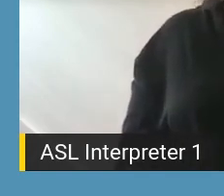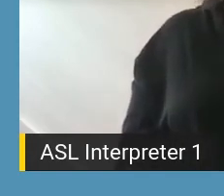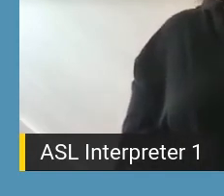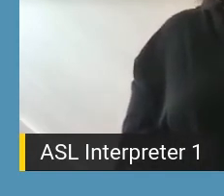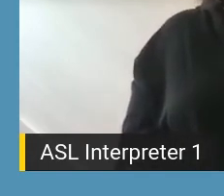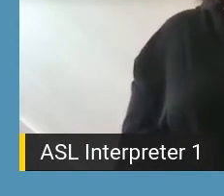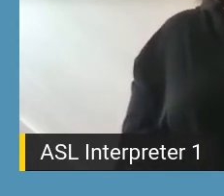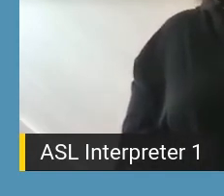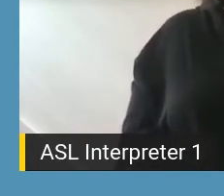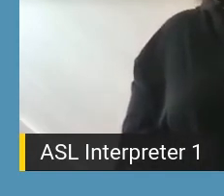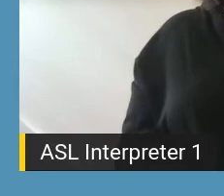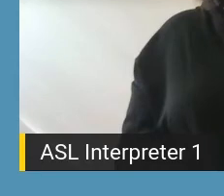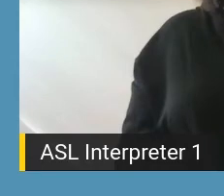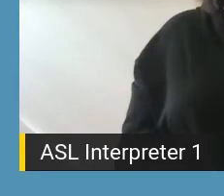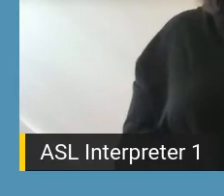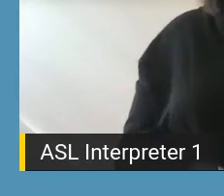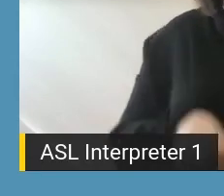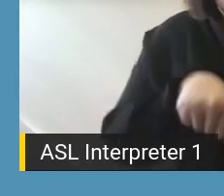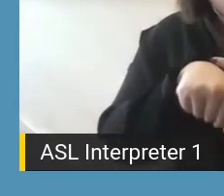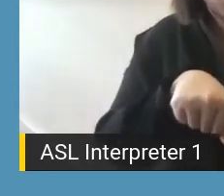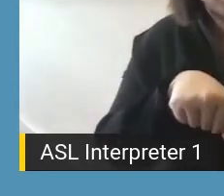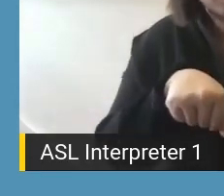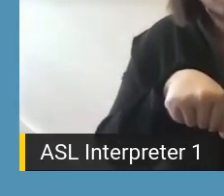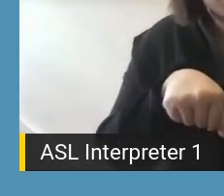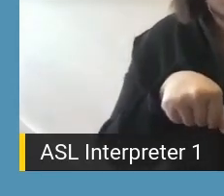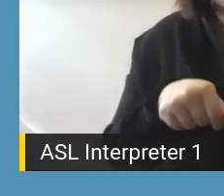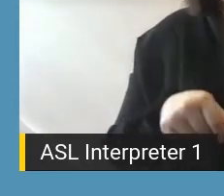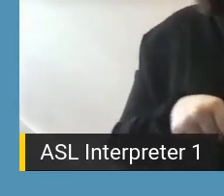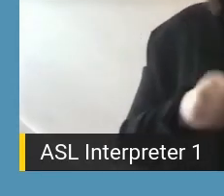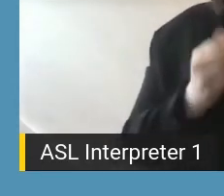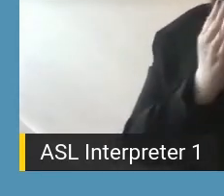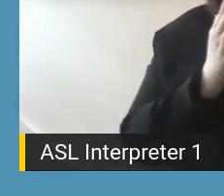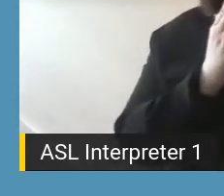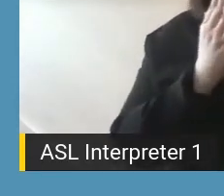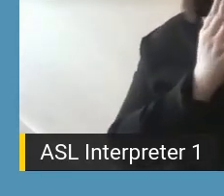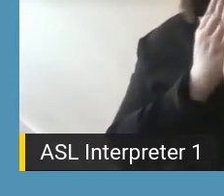You can do either one, you can rent it for three months, six months, or a year. Or you